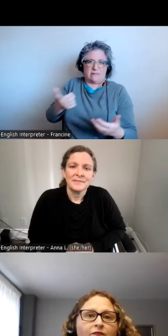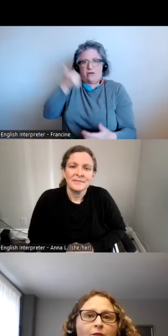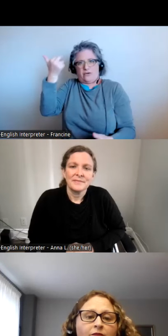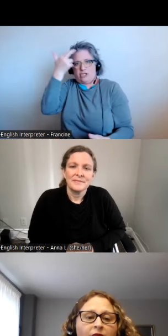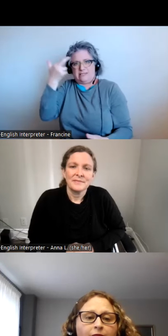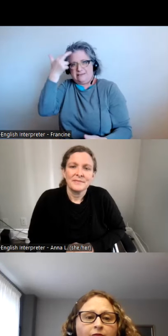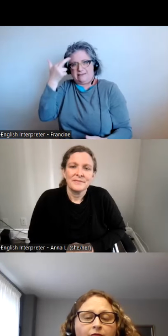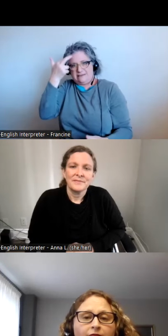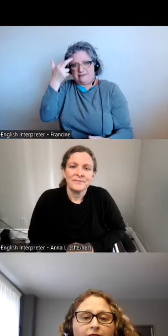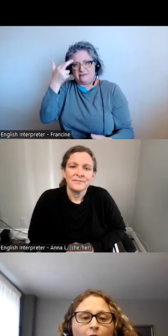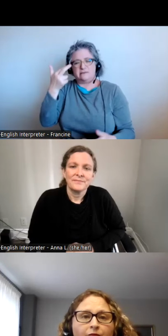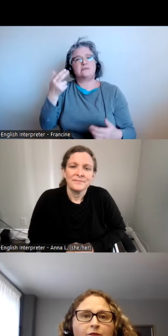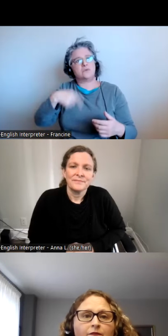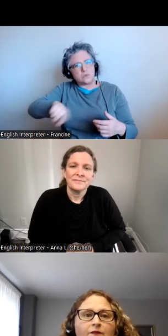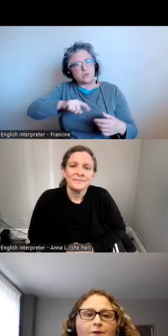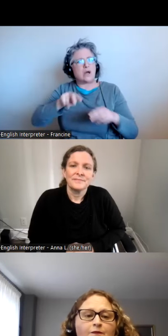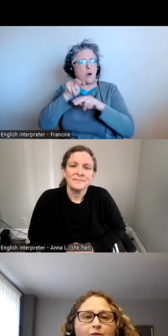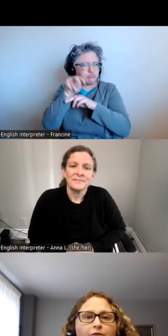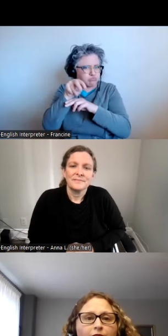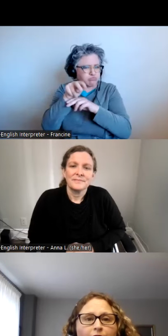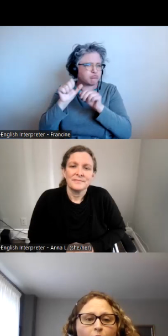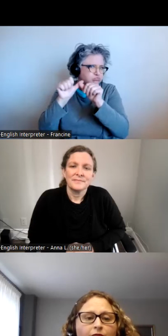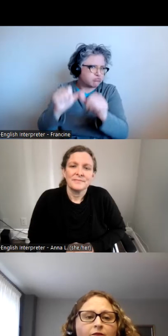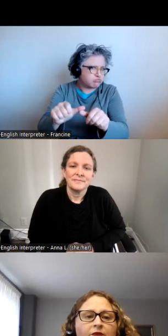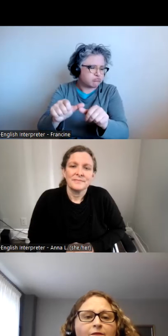. And the safety monitoring continue to all of this. Next